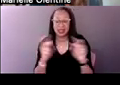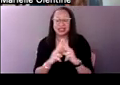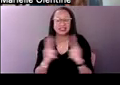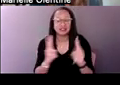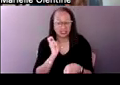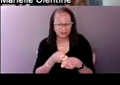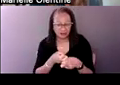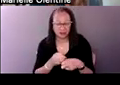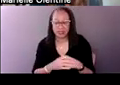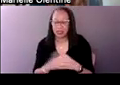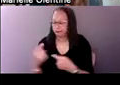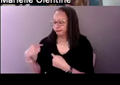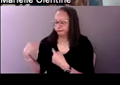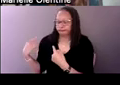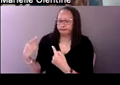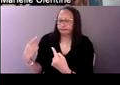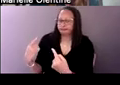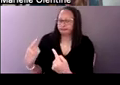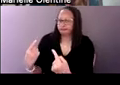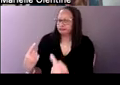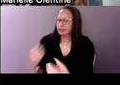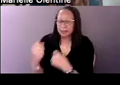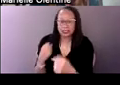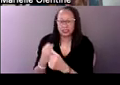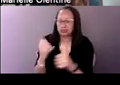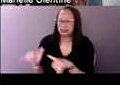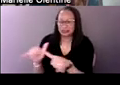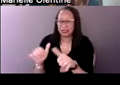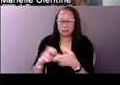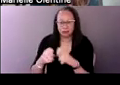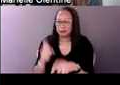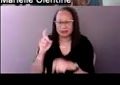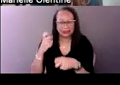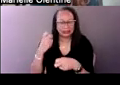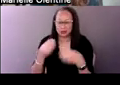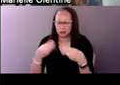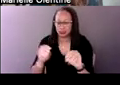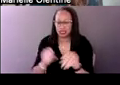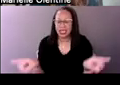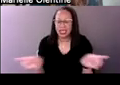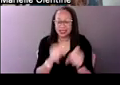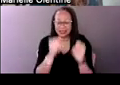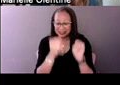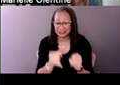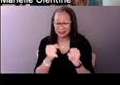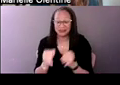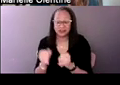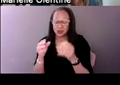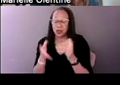which is 200 seats. That's a pretty small theater in comparison. This is what I mean that it doesn't